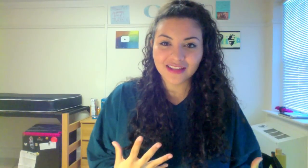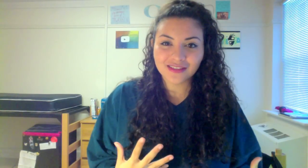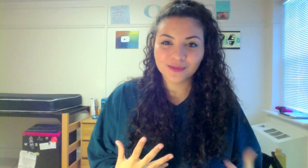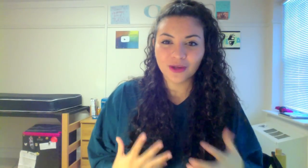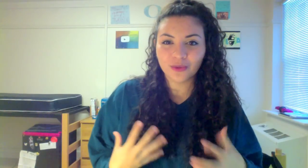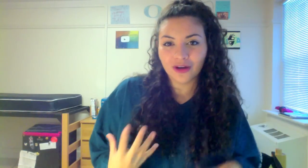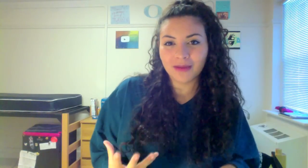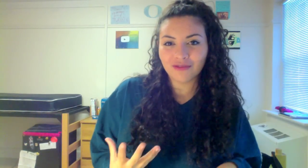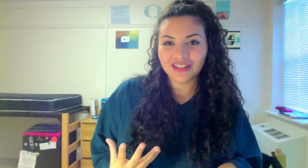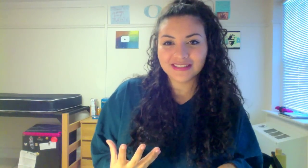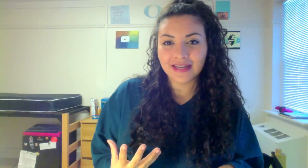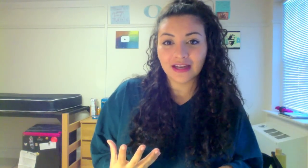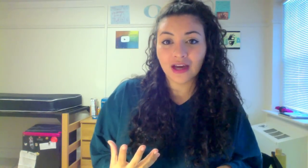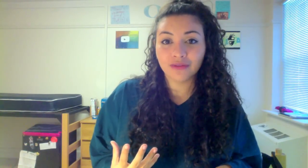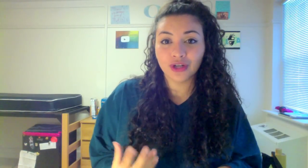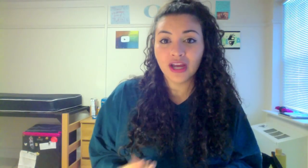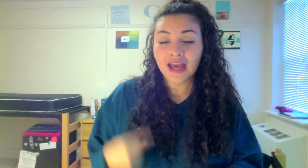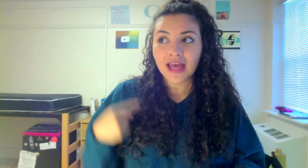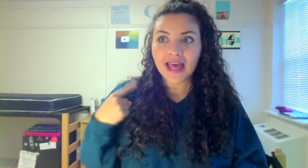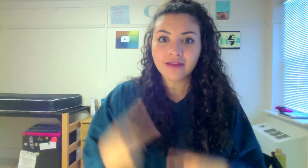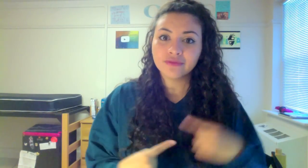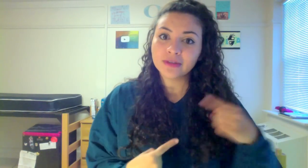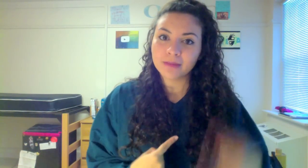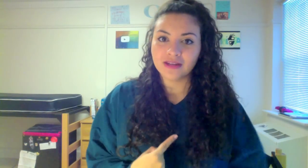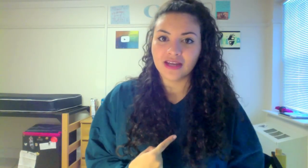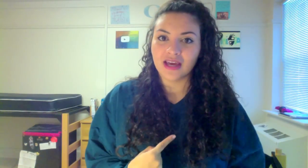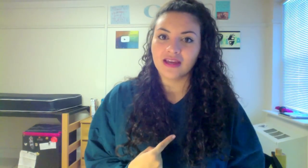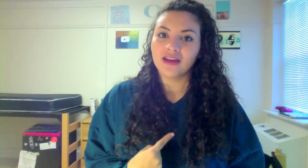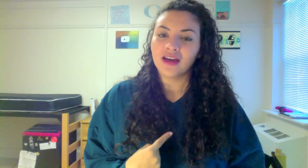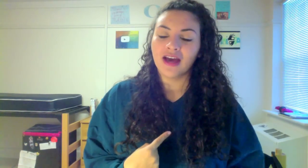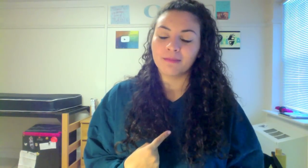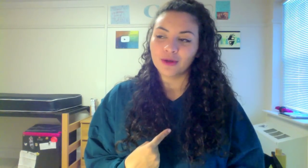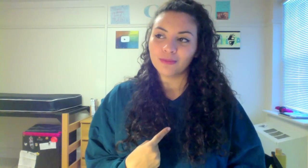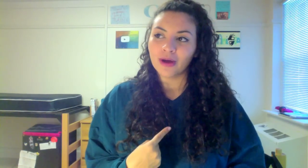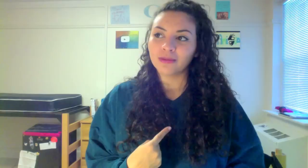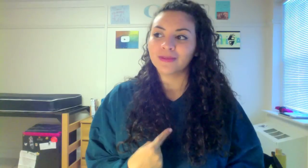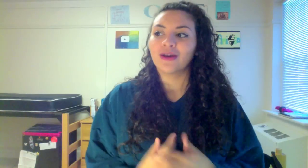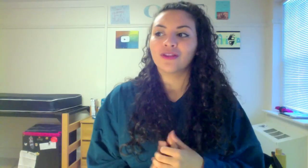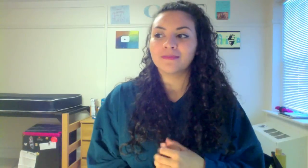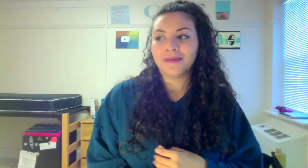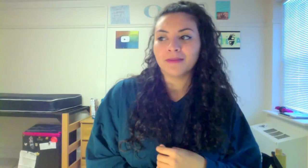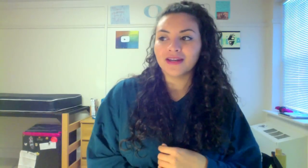this one, where Im not really signing a cover, every monday! Im gonna probably call them